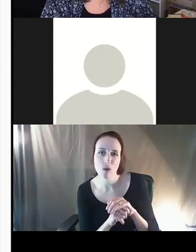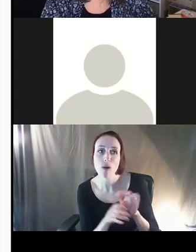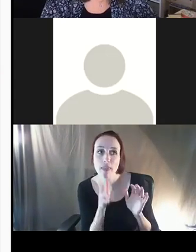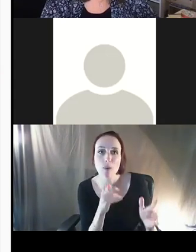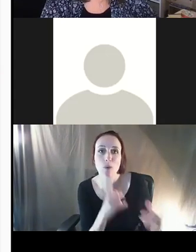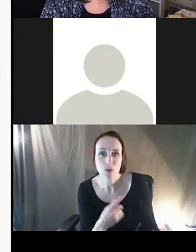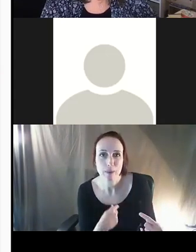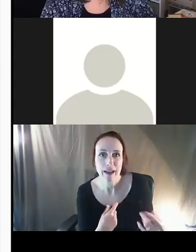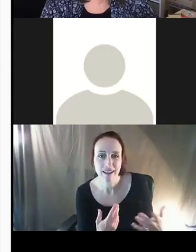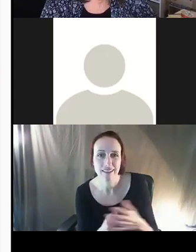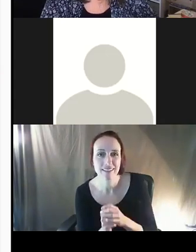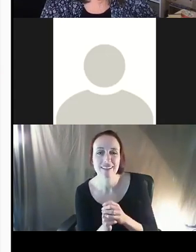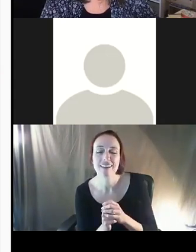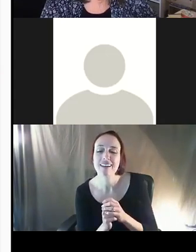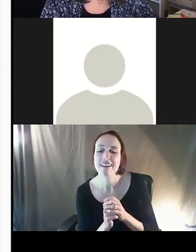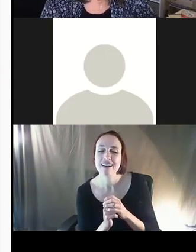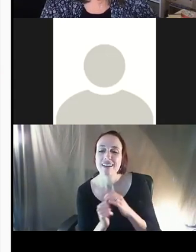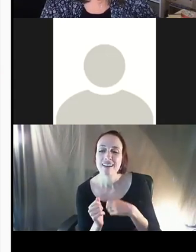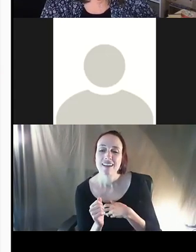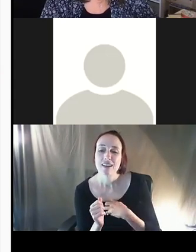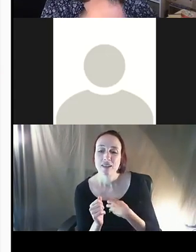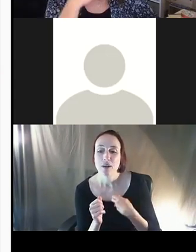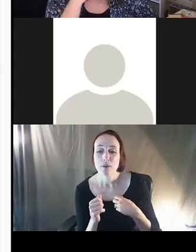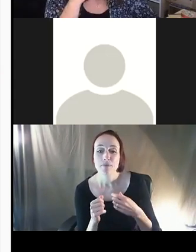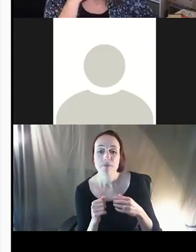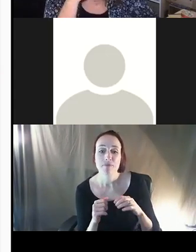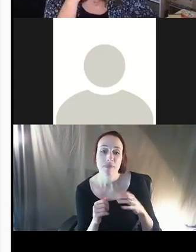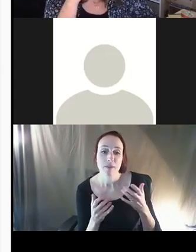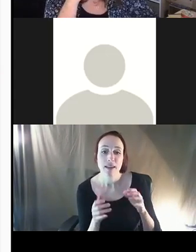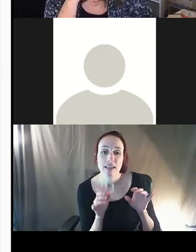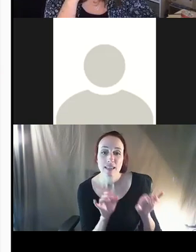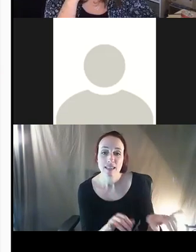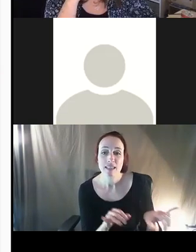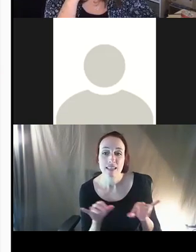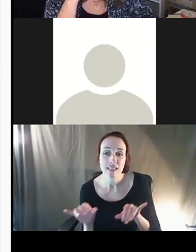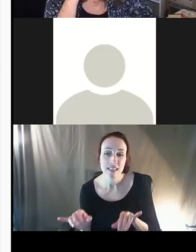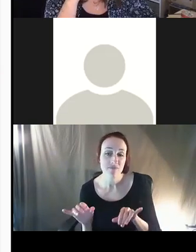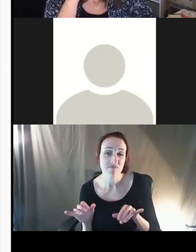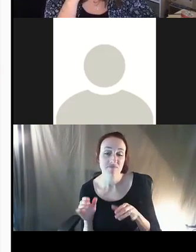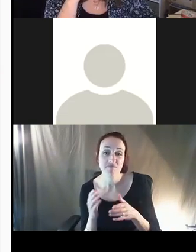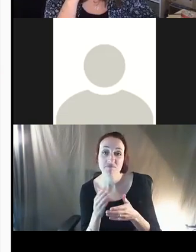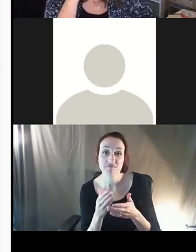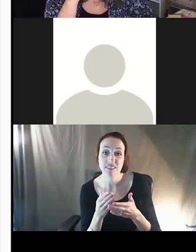makes sense. So, the same principles apply in lots of business cases as well.